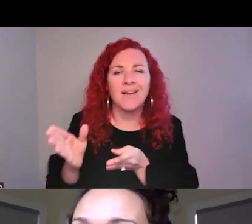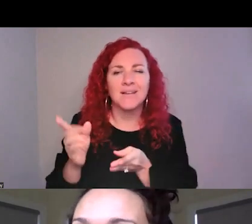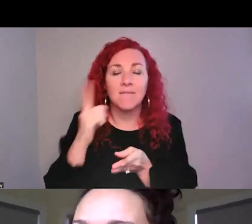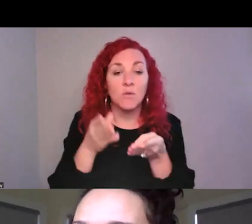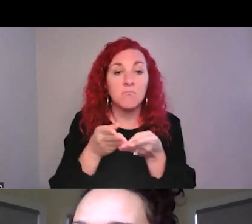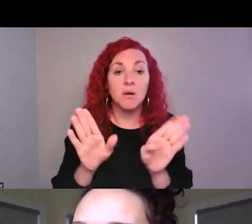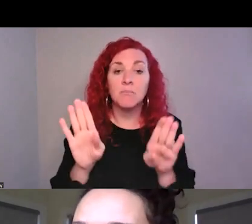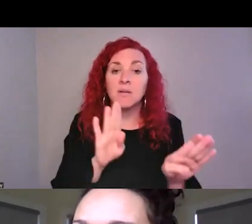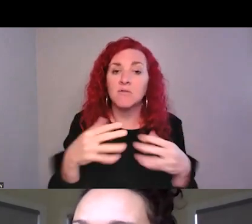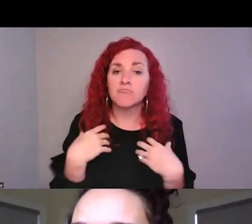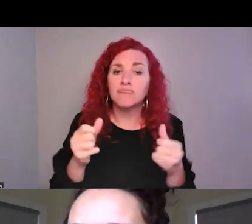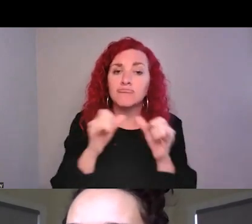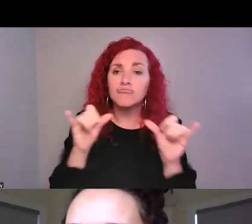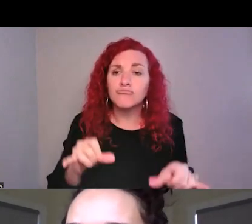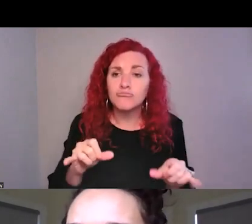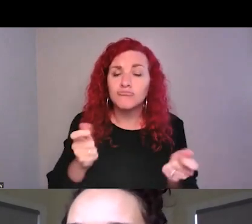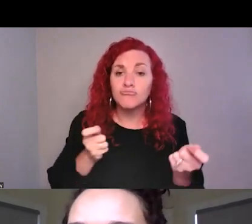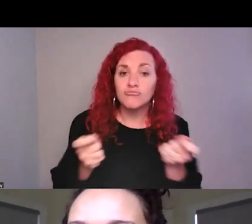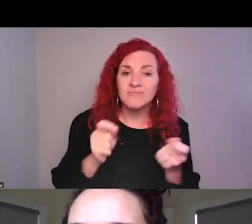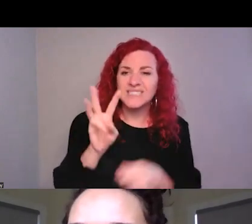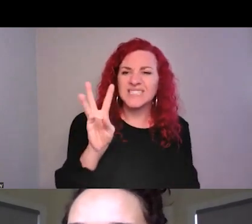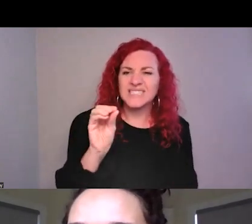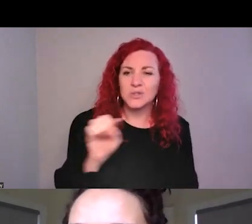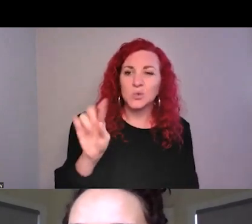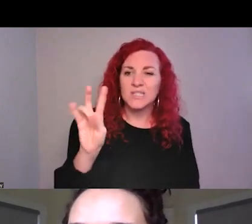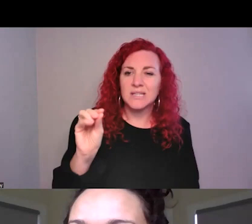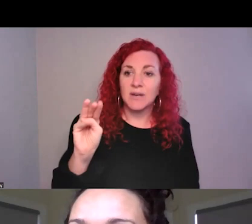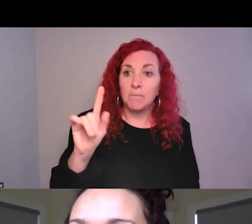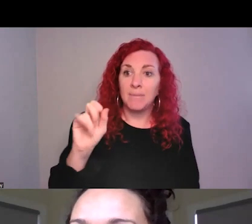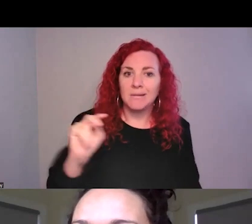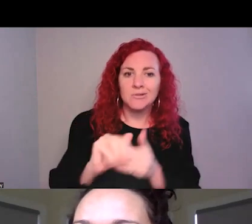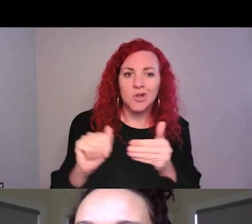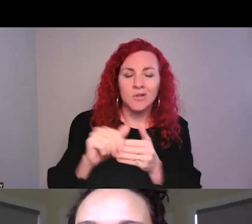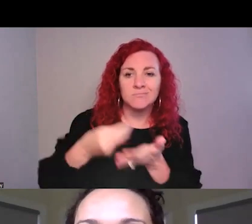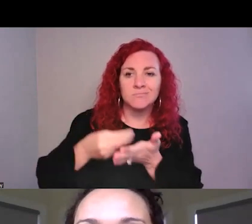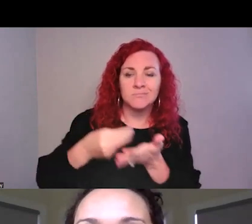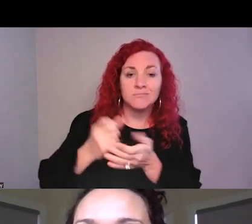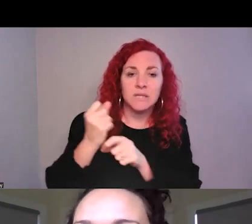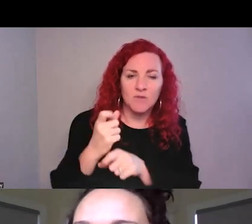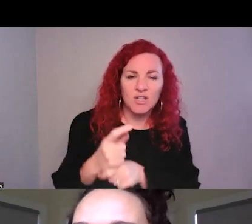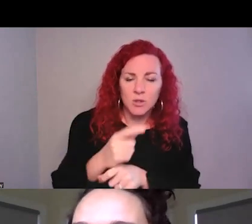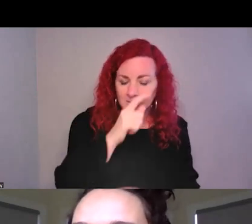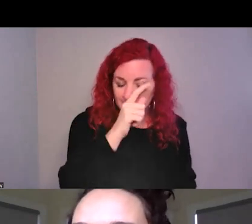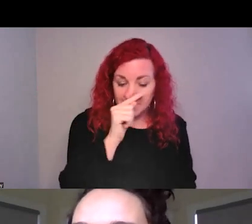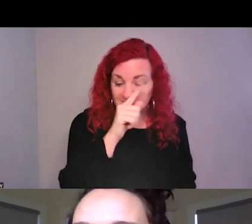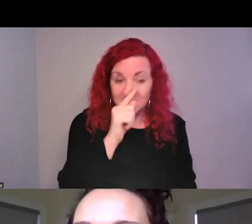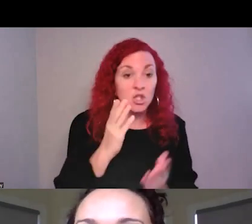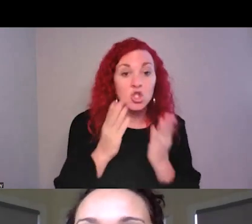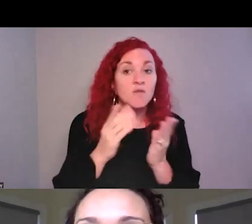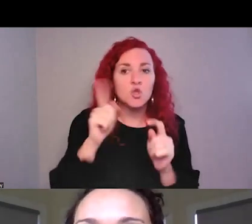WE MANAGE ABOUT 60 TO $70 MILLION FOR SERVICES THAT ARE NOT IMBURSABLE THROUGH MEDICAID.